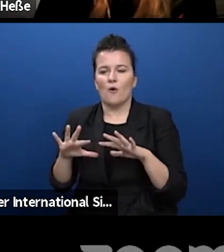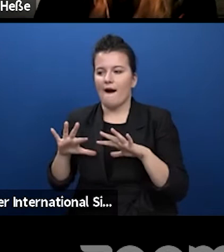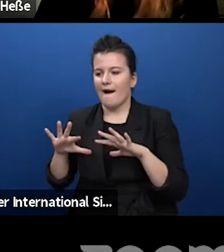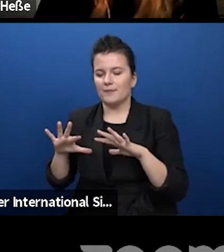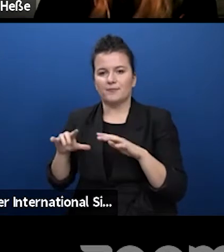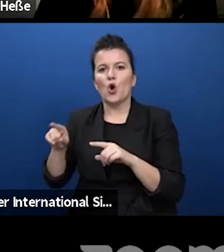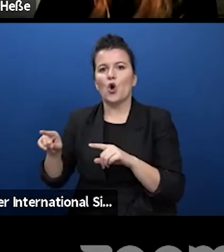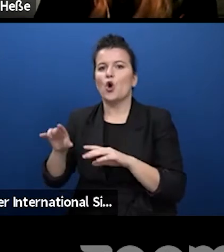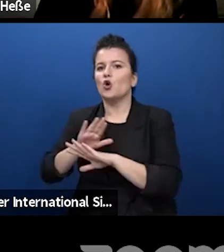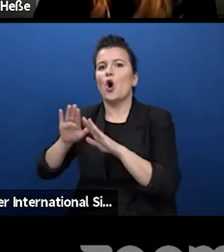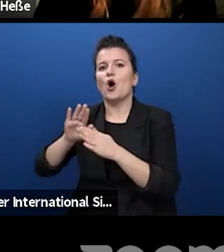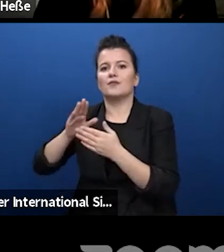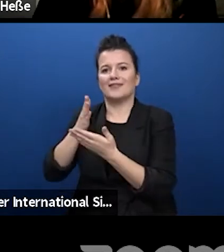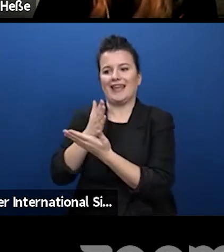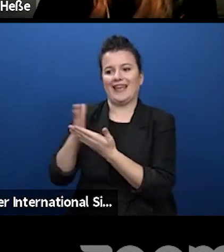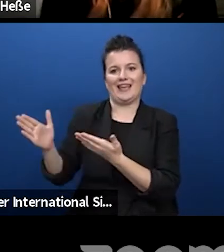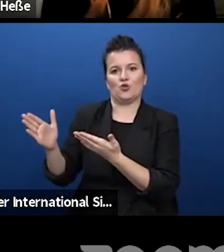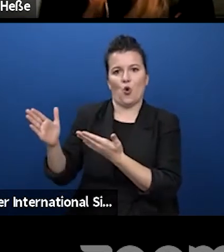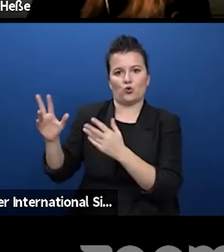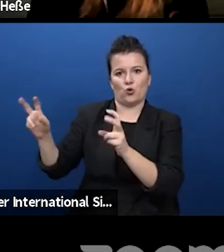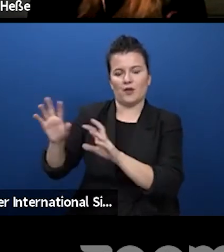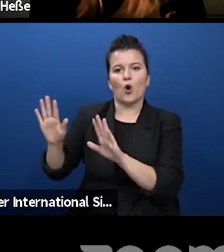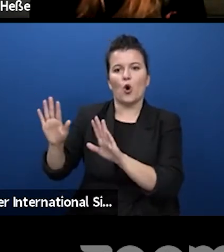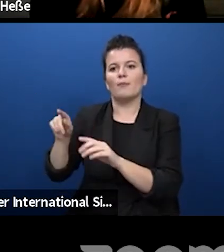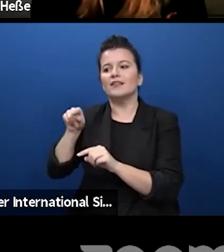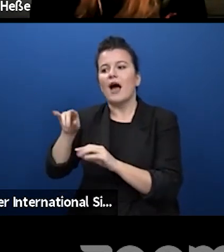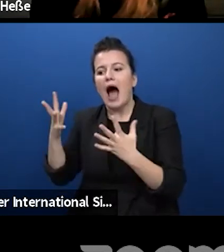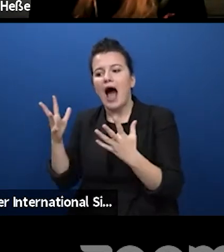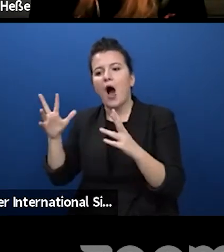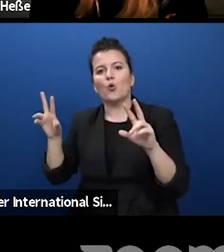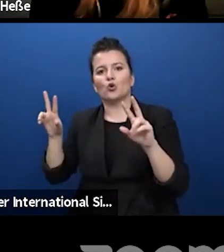which way you work about these subjects you know and how to take the importance you know and to be